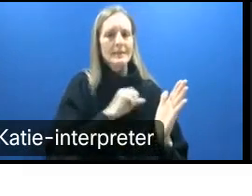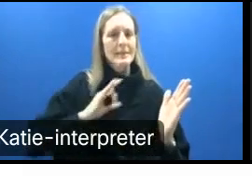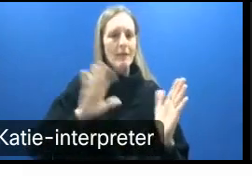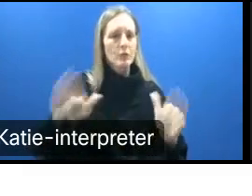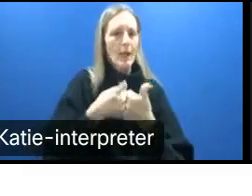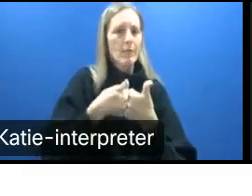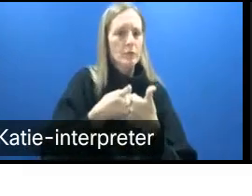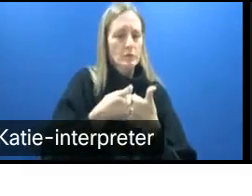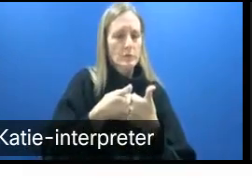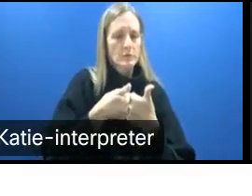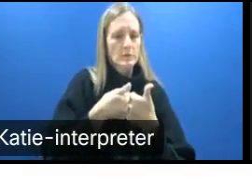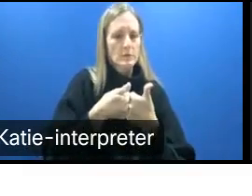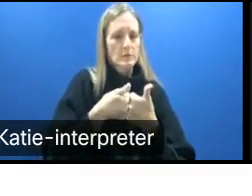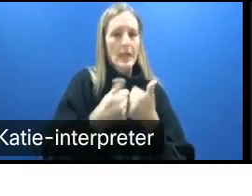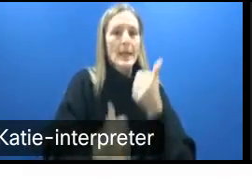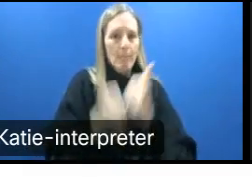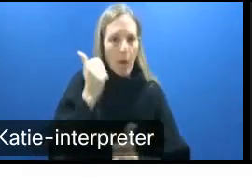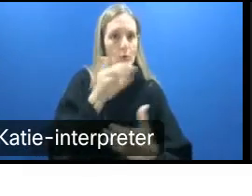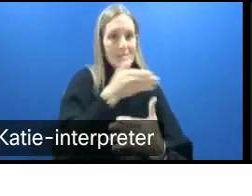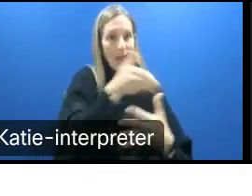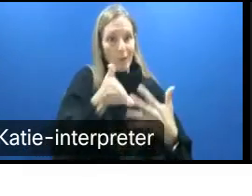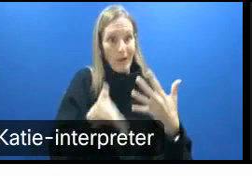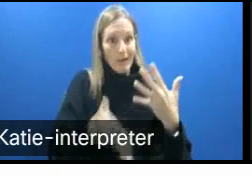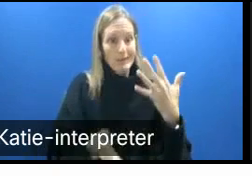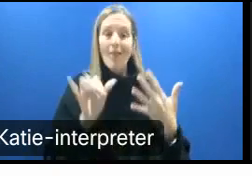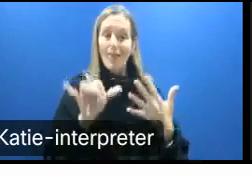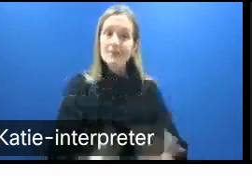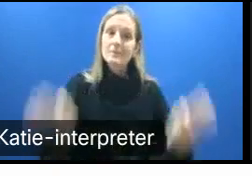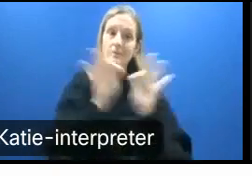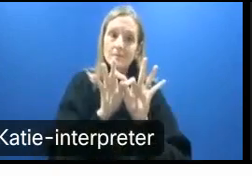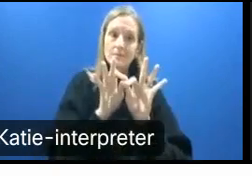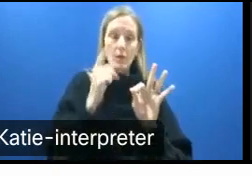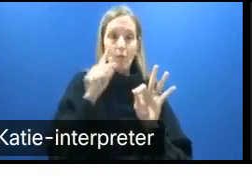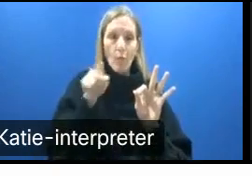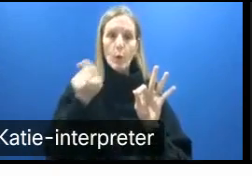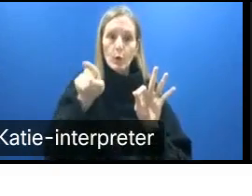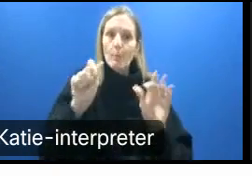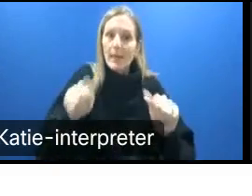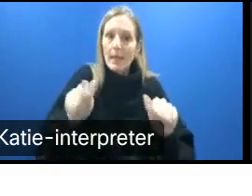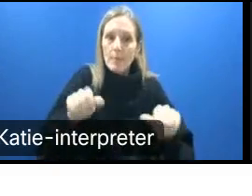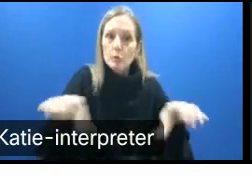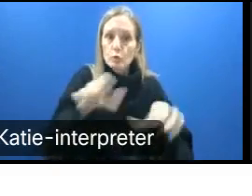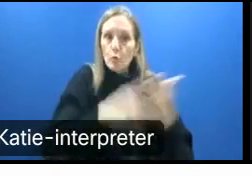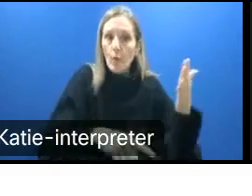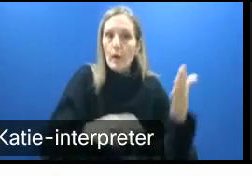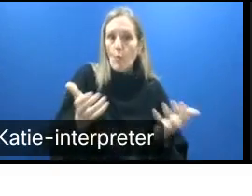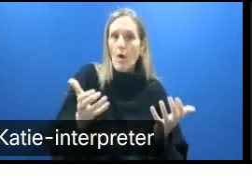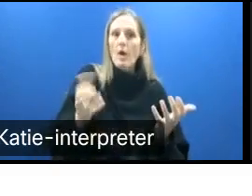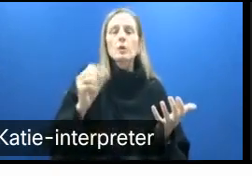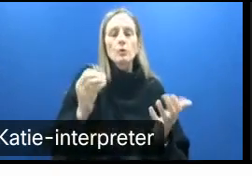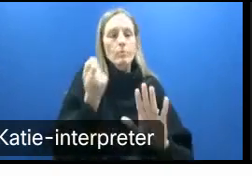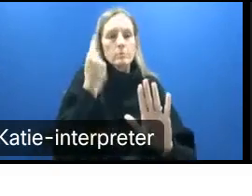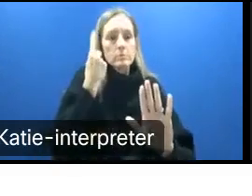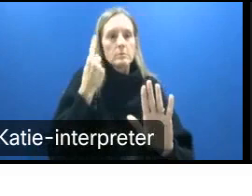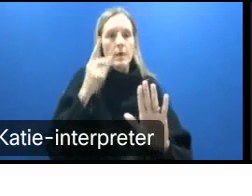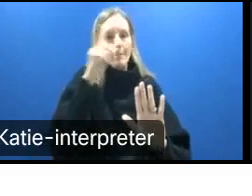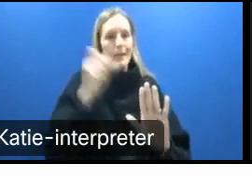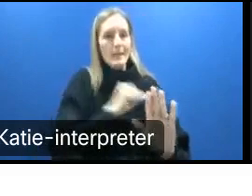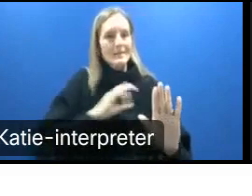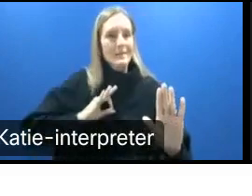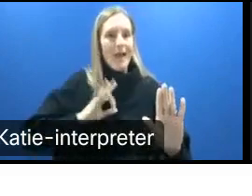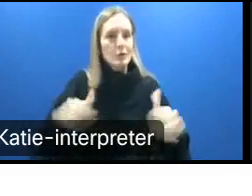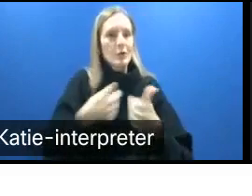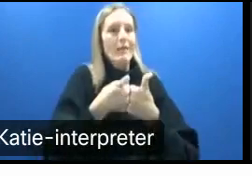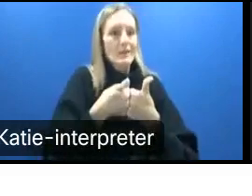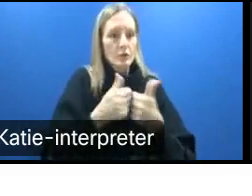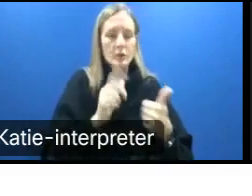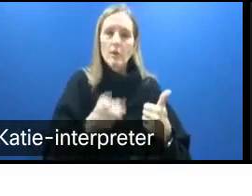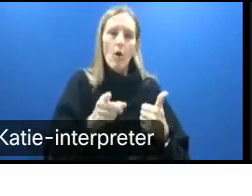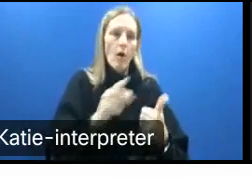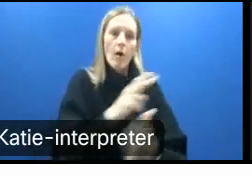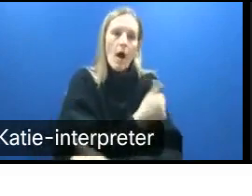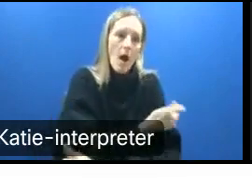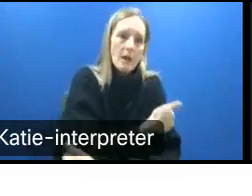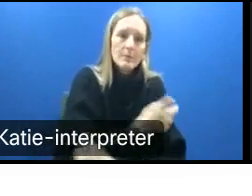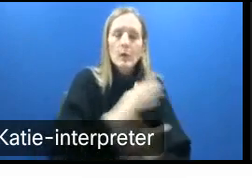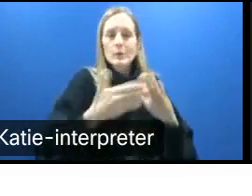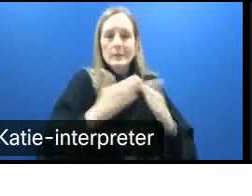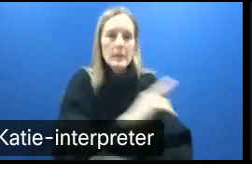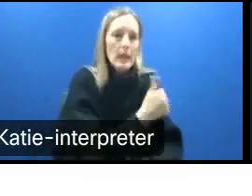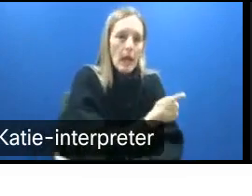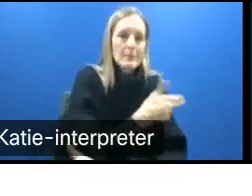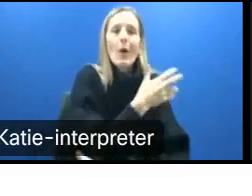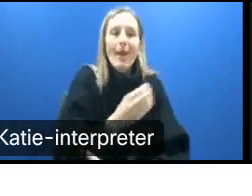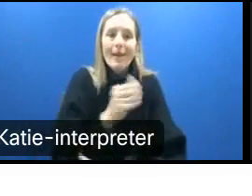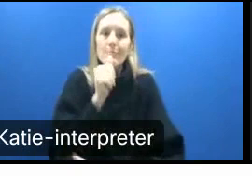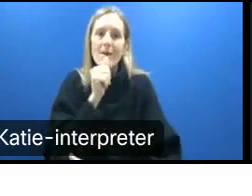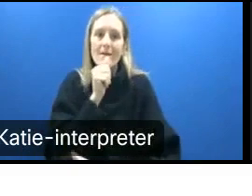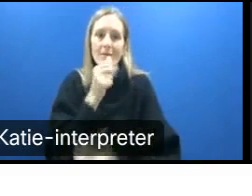In most areas, which is really keeping you from being able to complete what you want to complete there. So we understand that because they have challenges are face by hospitals, not just our city hospitals, but in the private sector also, um.